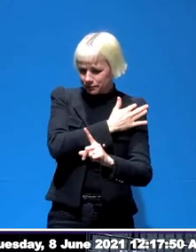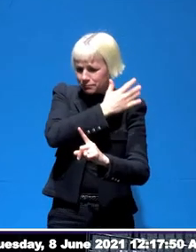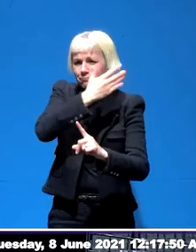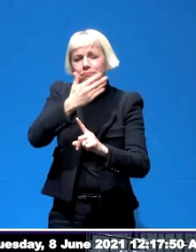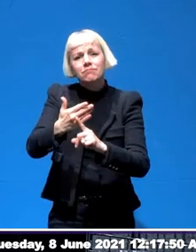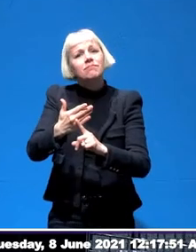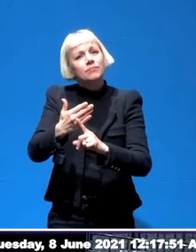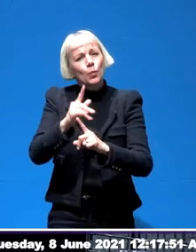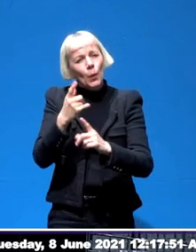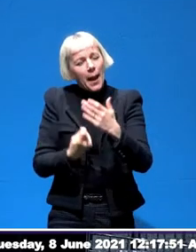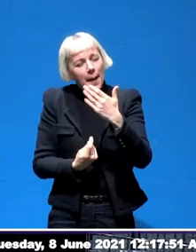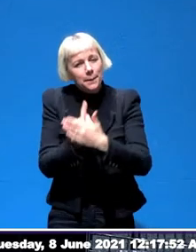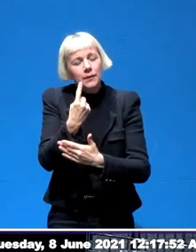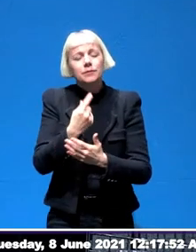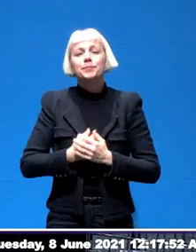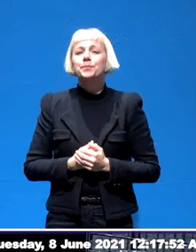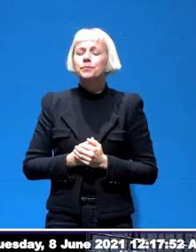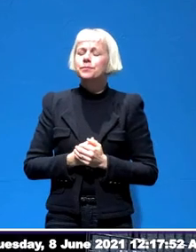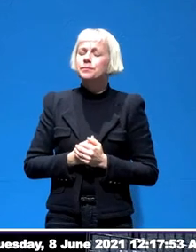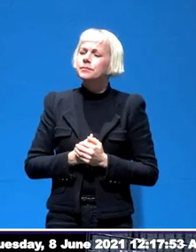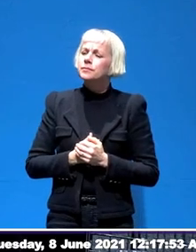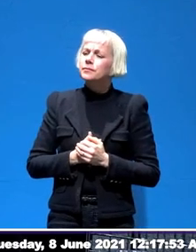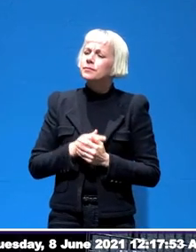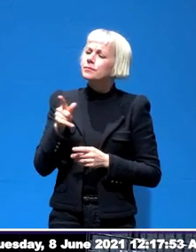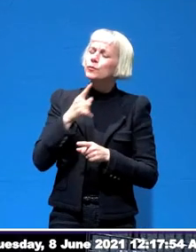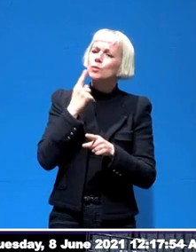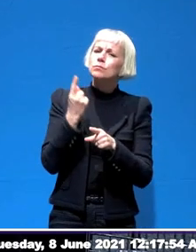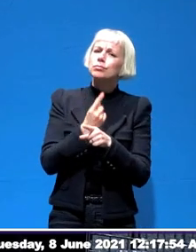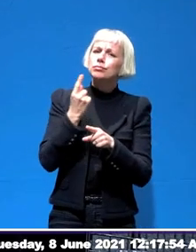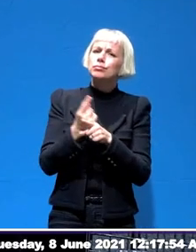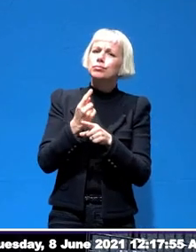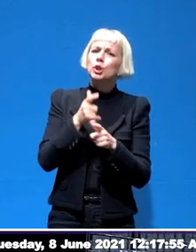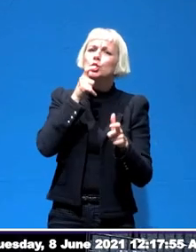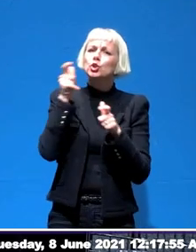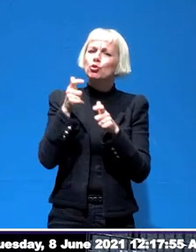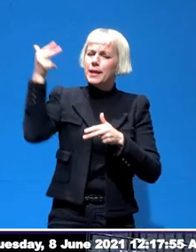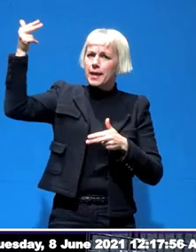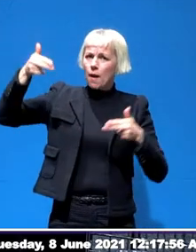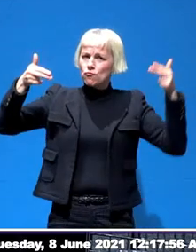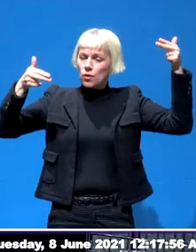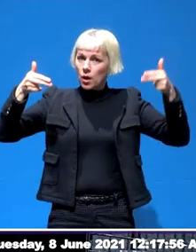In relation to the security camera issue, wouldn't it be better that the